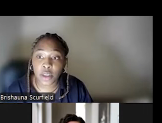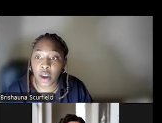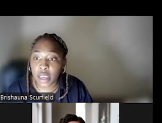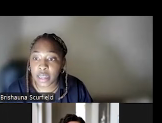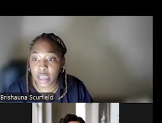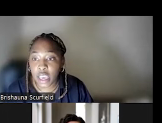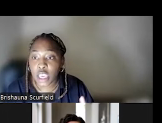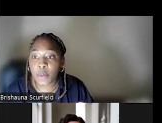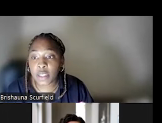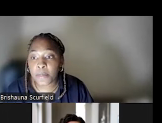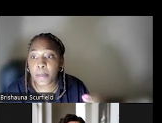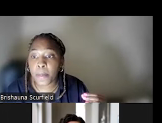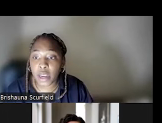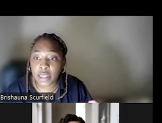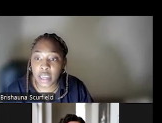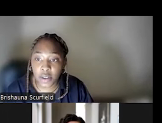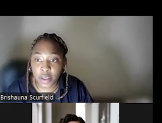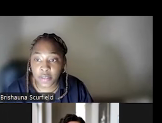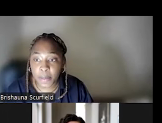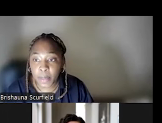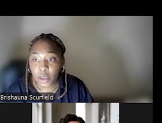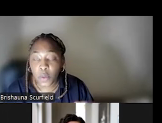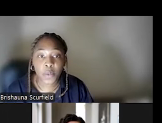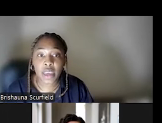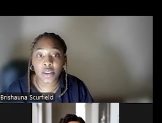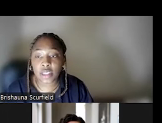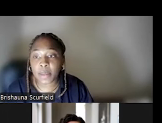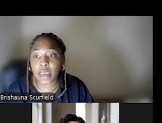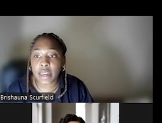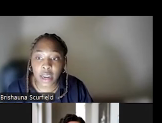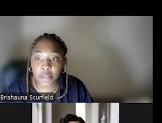with your audience, you would simply mark it as decorative, whether we entered something inside of